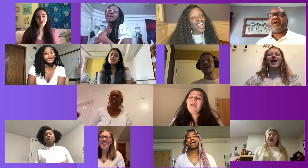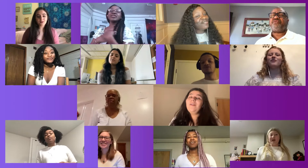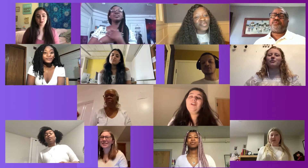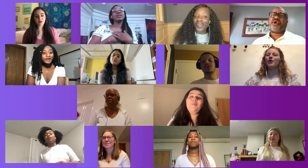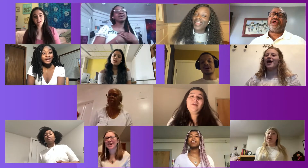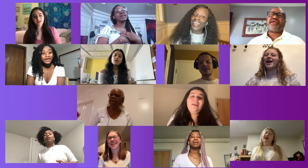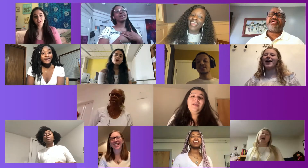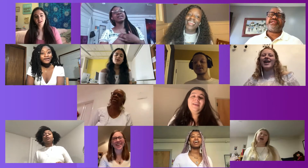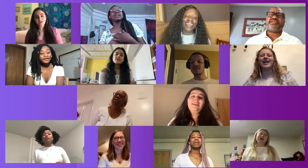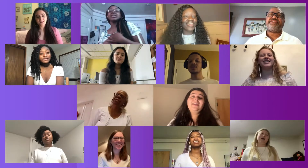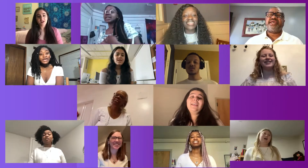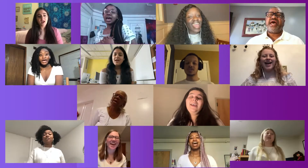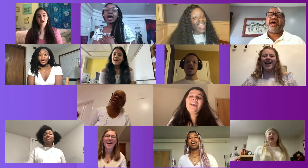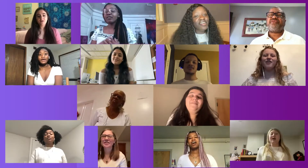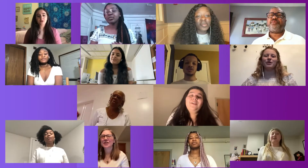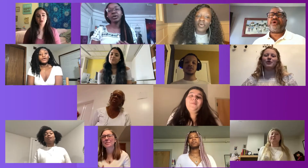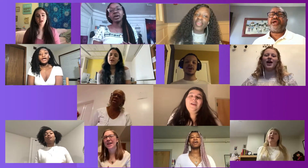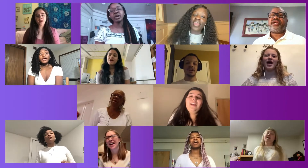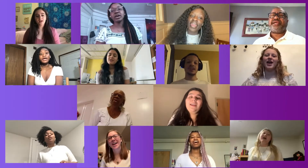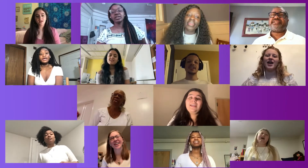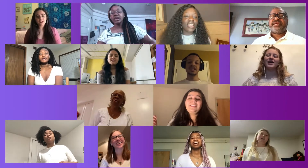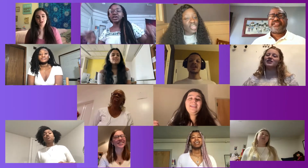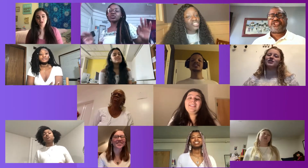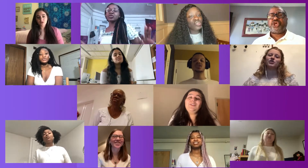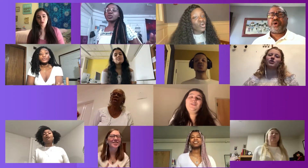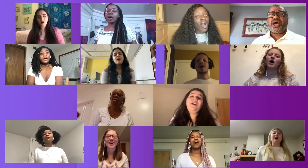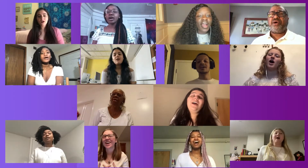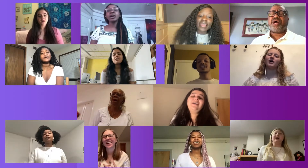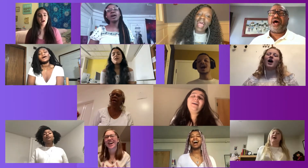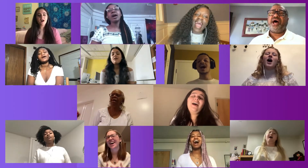Every praise, every praise is to our God